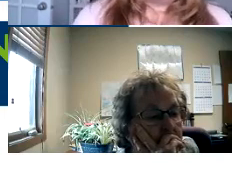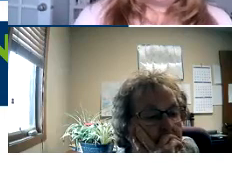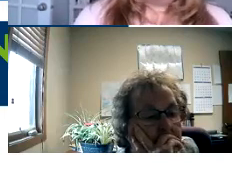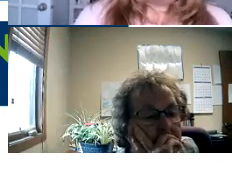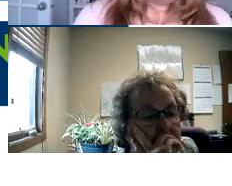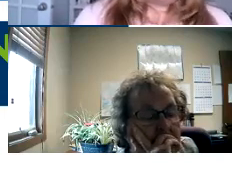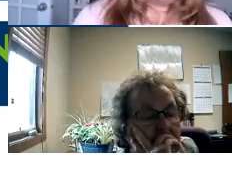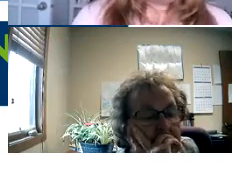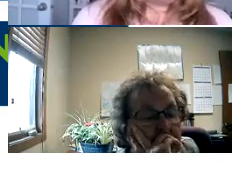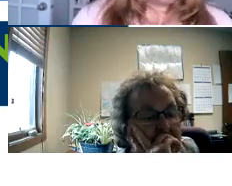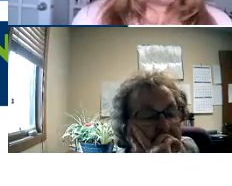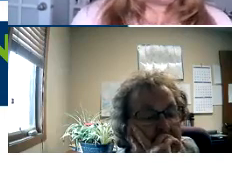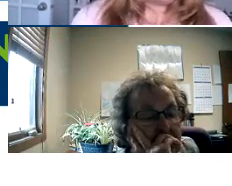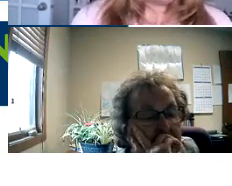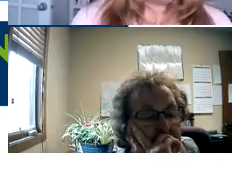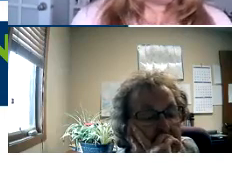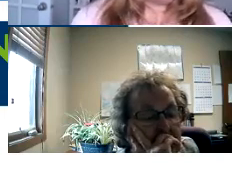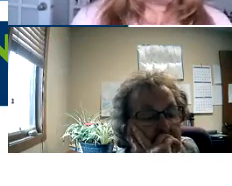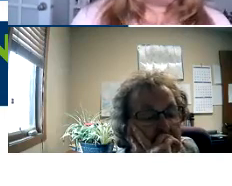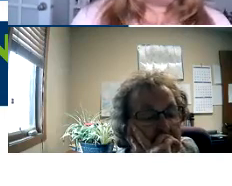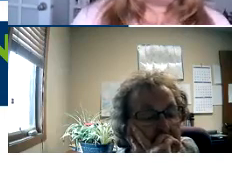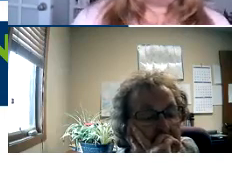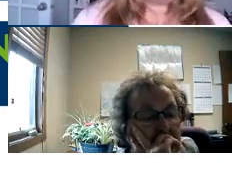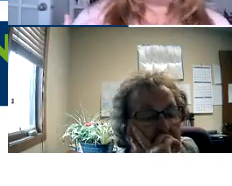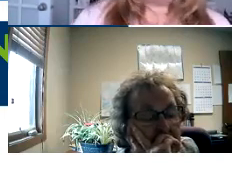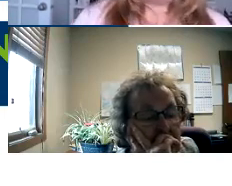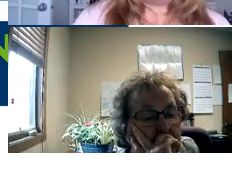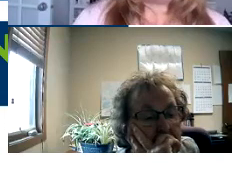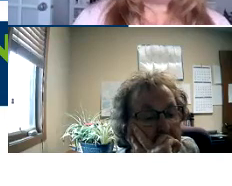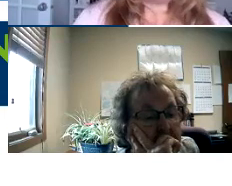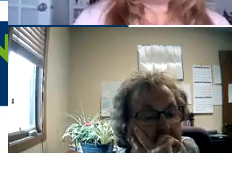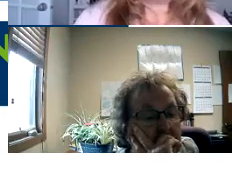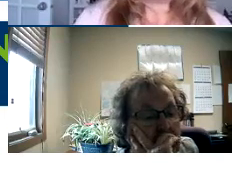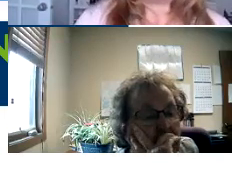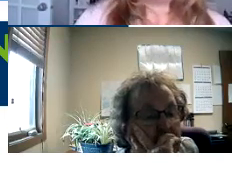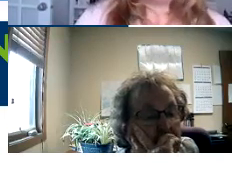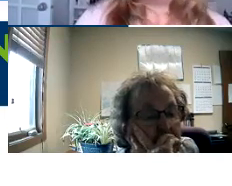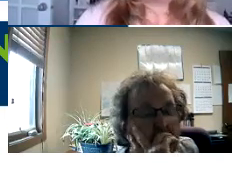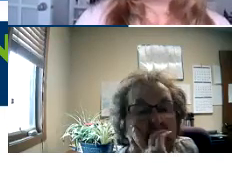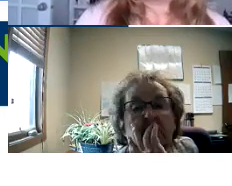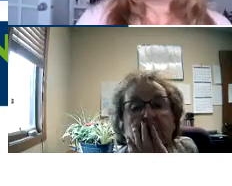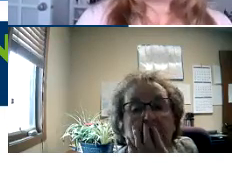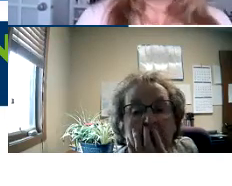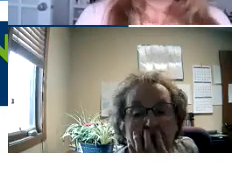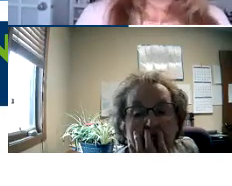So your policies and procedures that are required for that. You also want to include make sure that they meet the definitions and